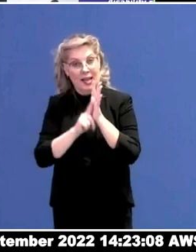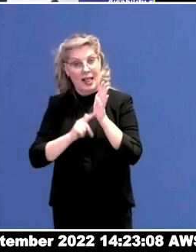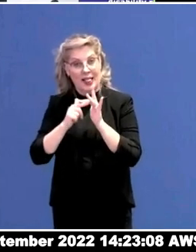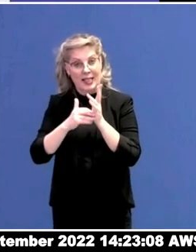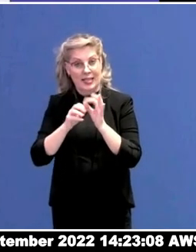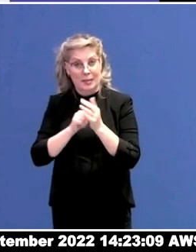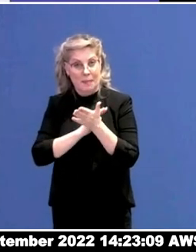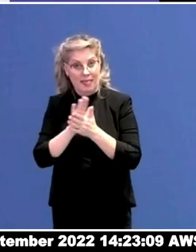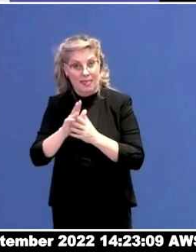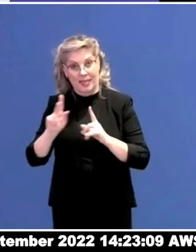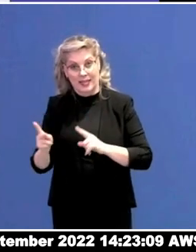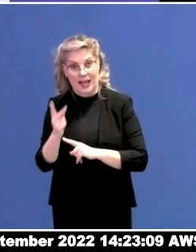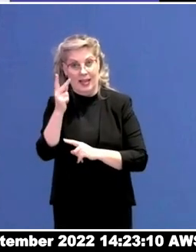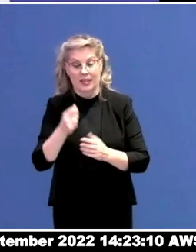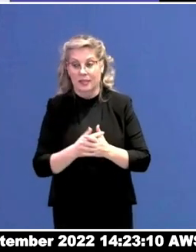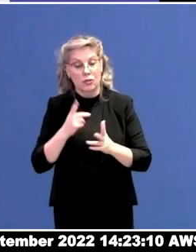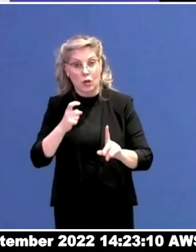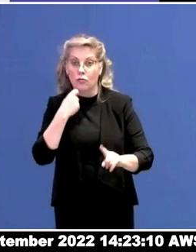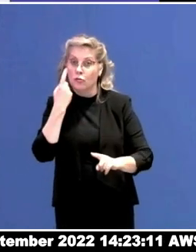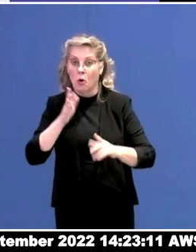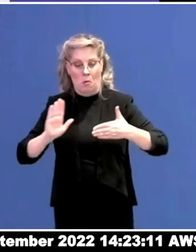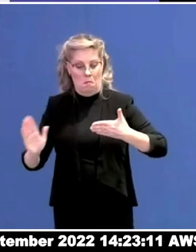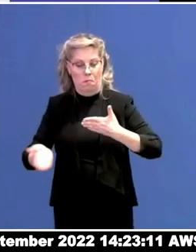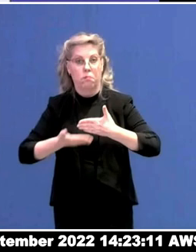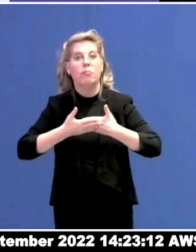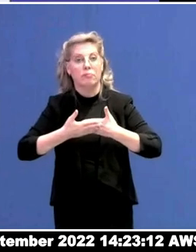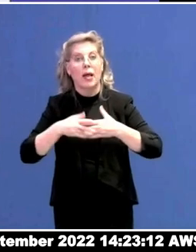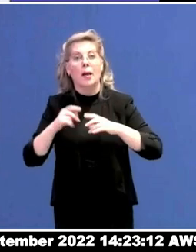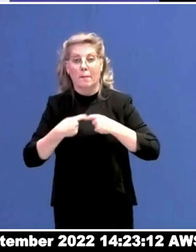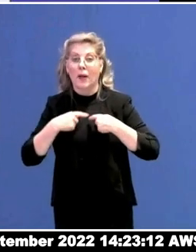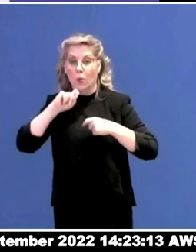We will, however, be resuming on Friday, and I take it, Mr Griffin, we will be resuming at